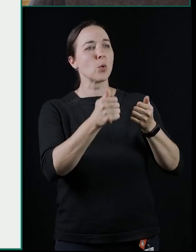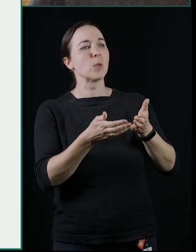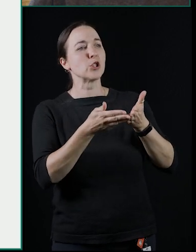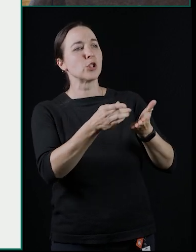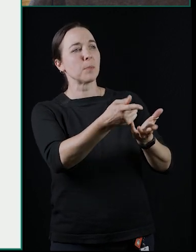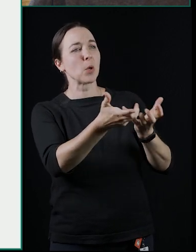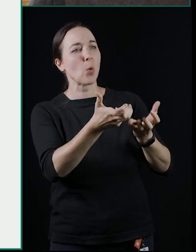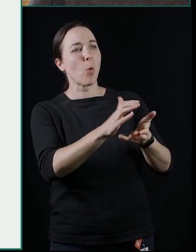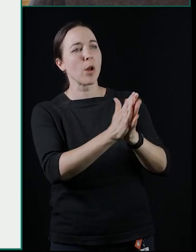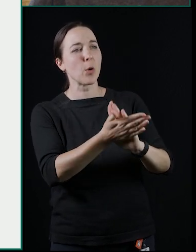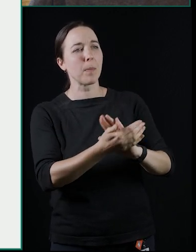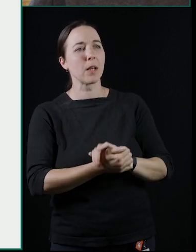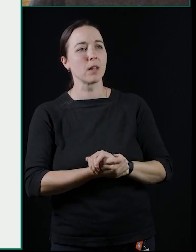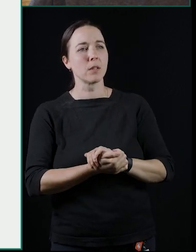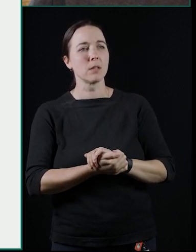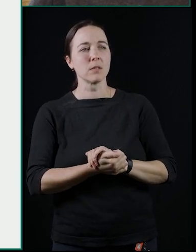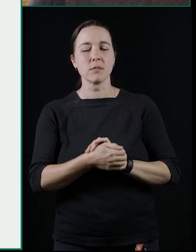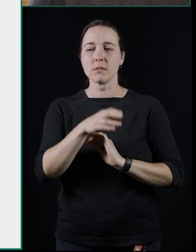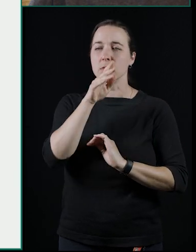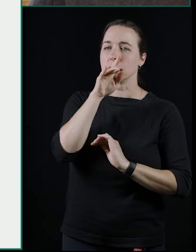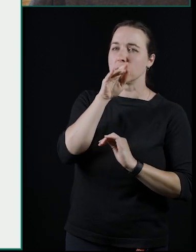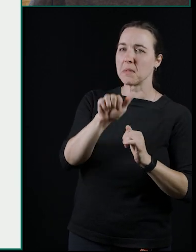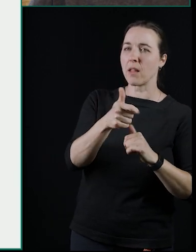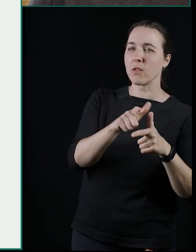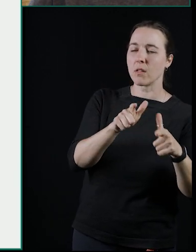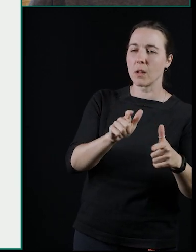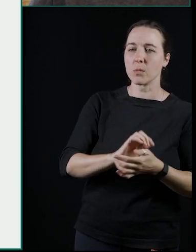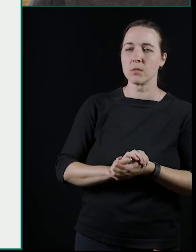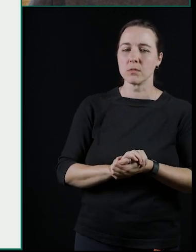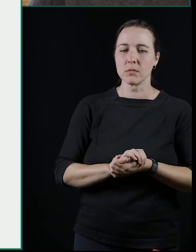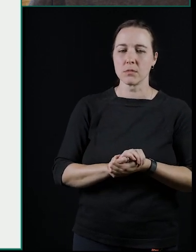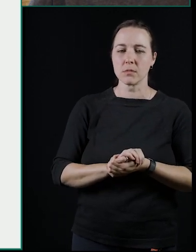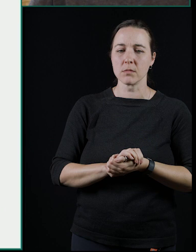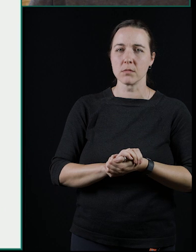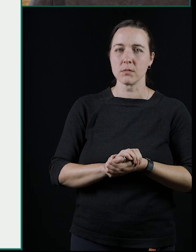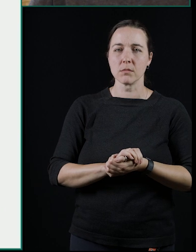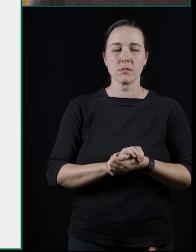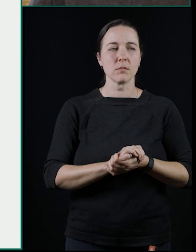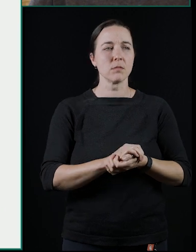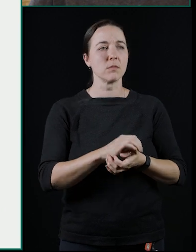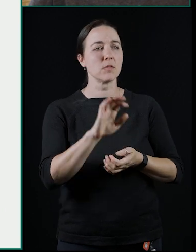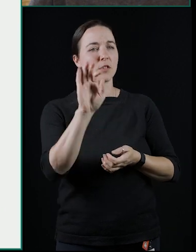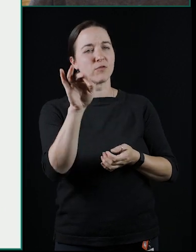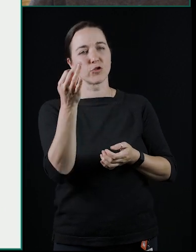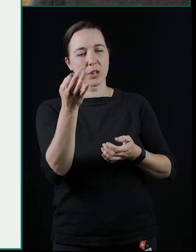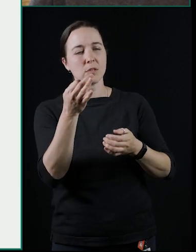[Jkepner] Which ships do you wanna be? (Fschober speaking foreign language)